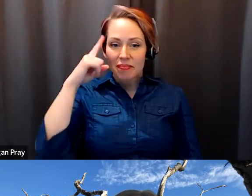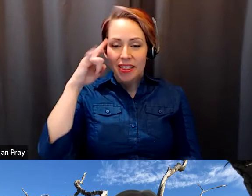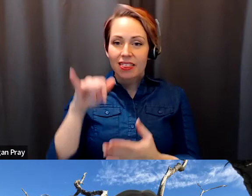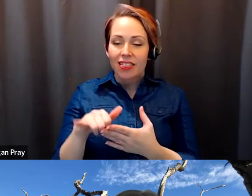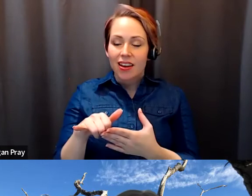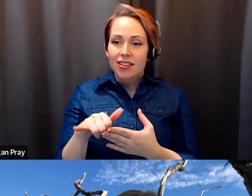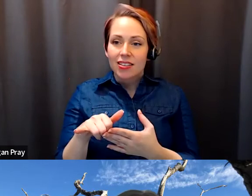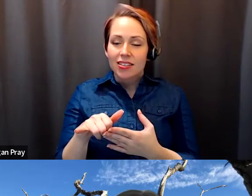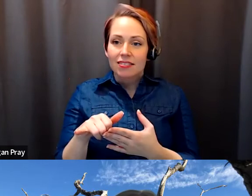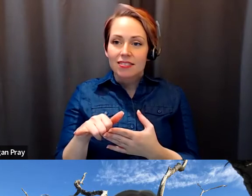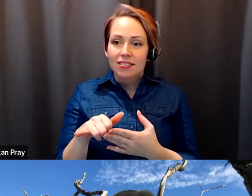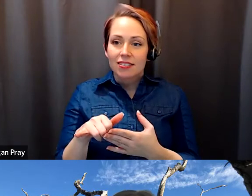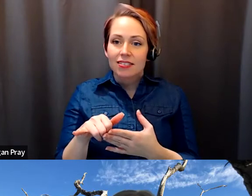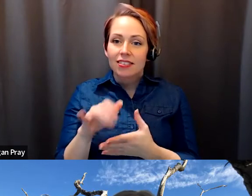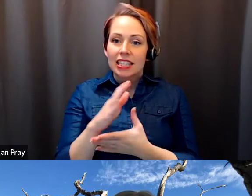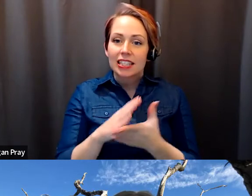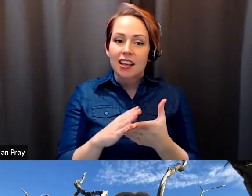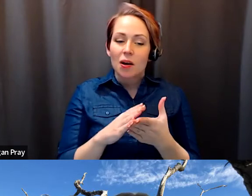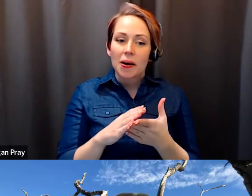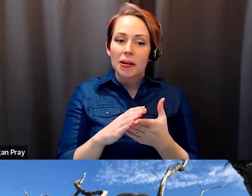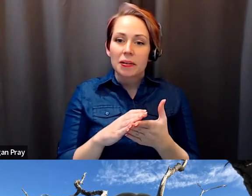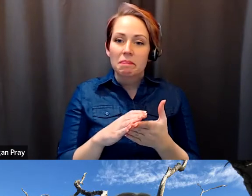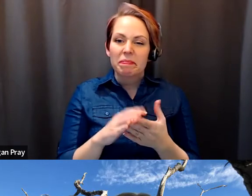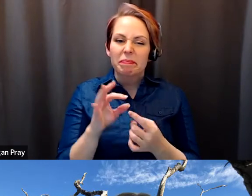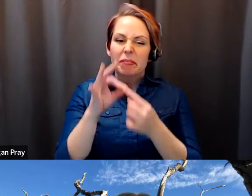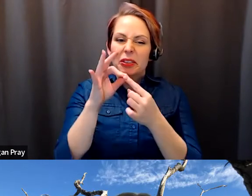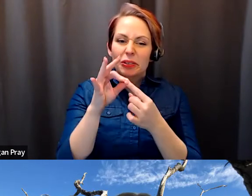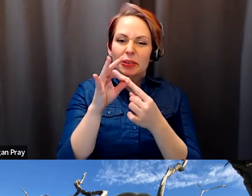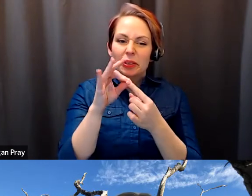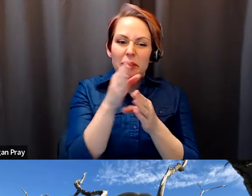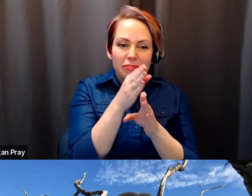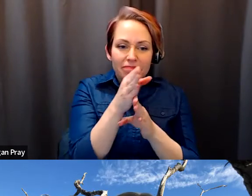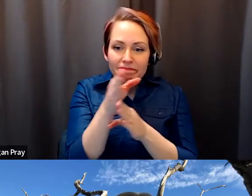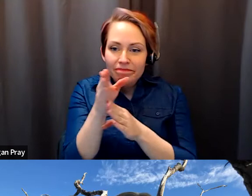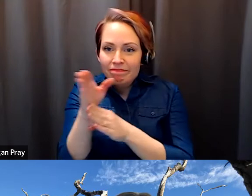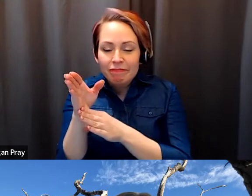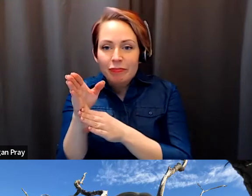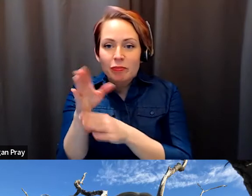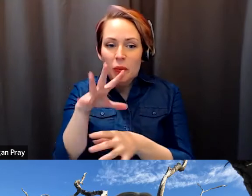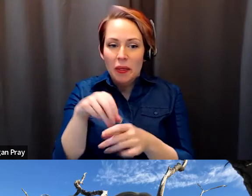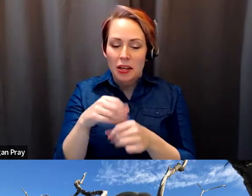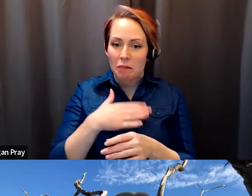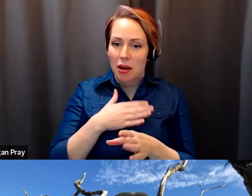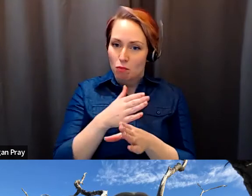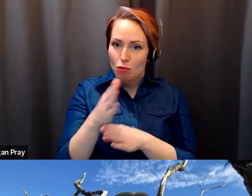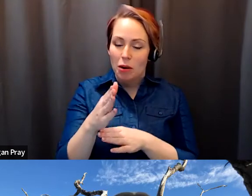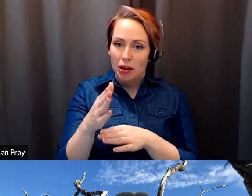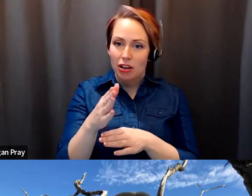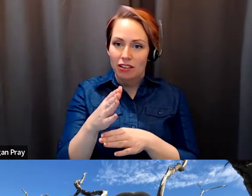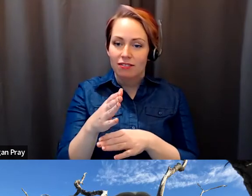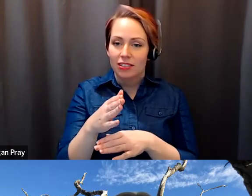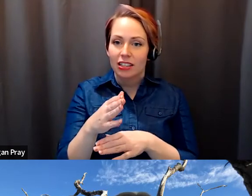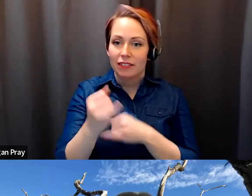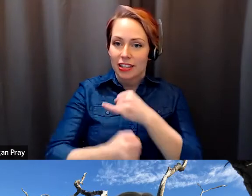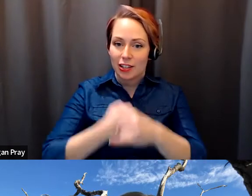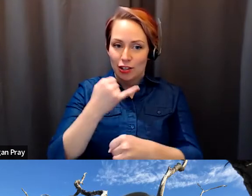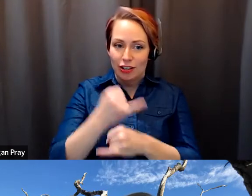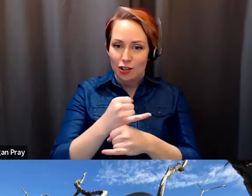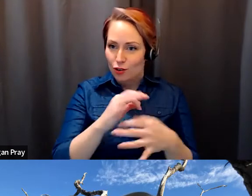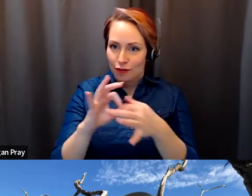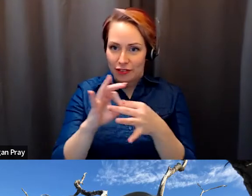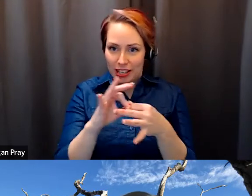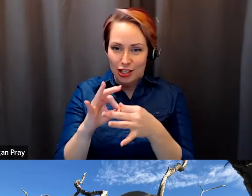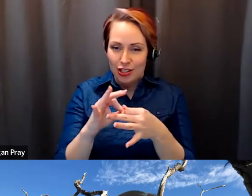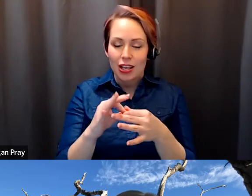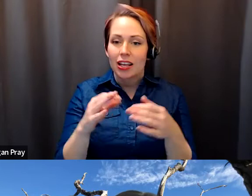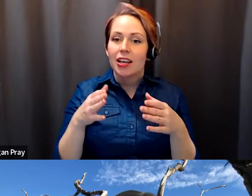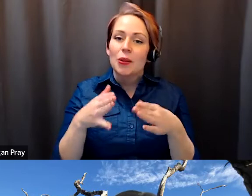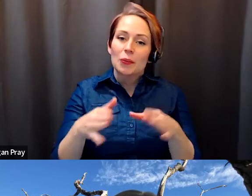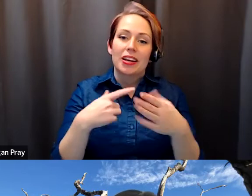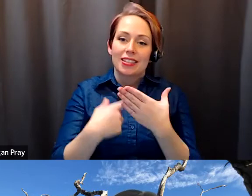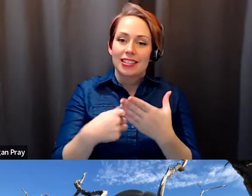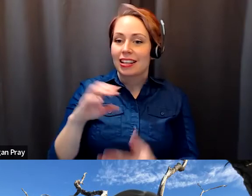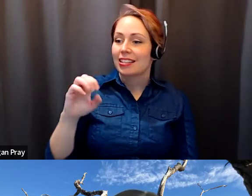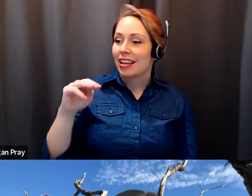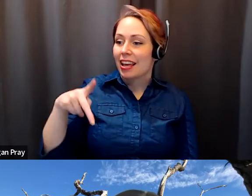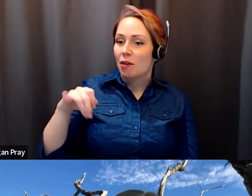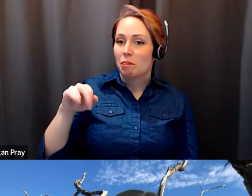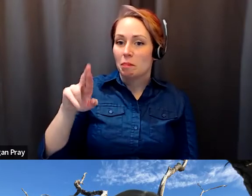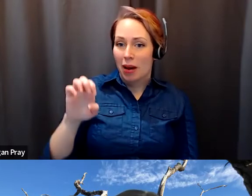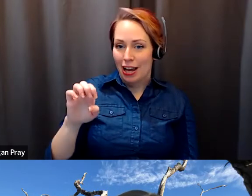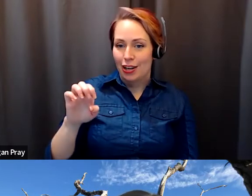Salvador Santino Regilme: I think there are some niches within my primary field of international relations, who the way that they discuss empire, and I think sociologists are much more enlightened bet some of the colleagues at the ir per se.